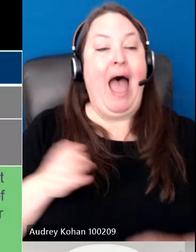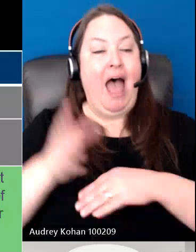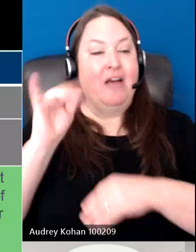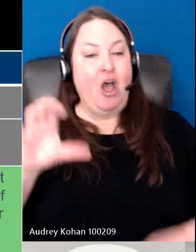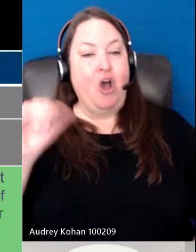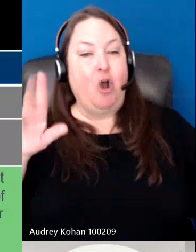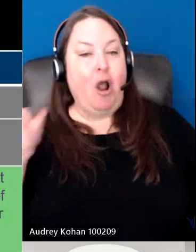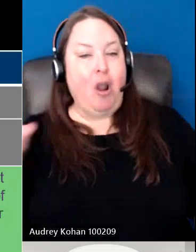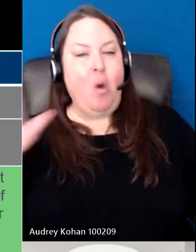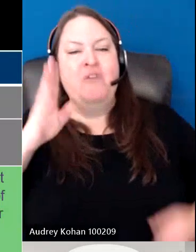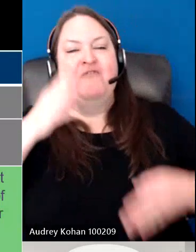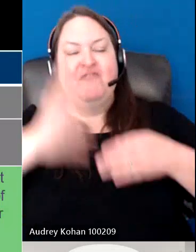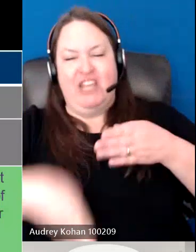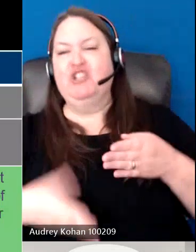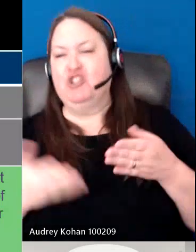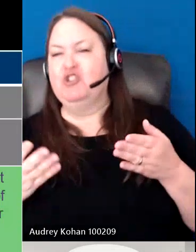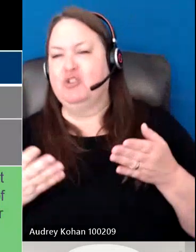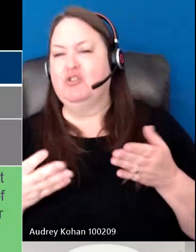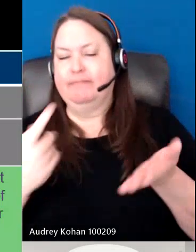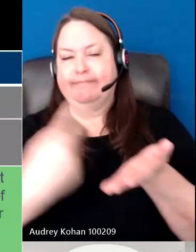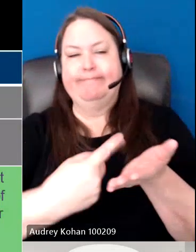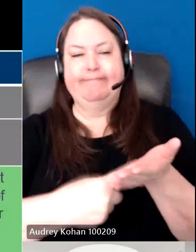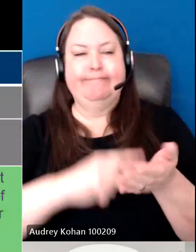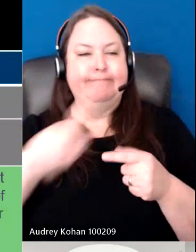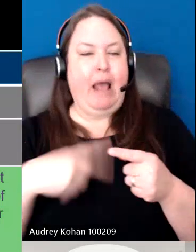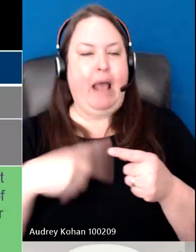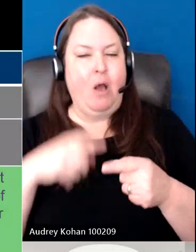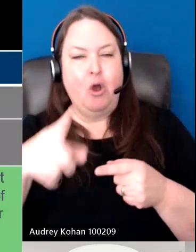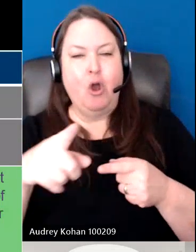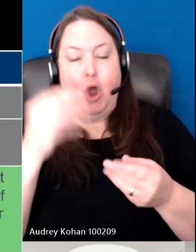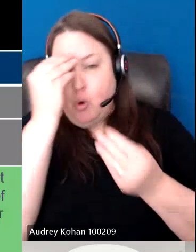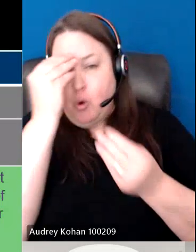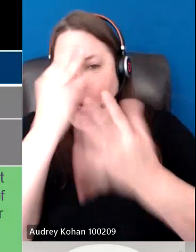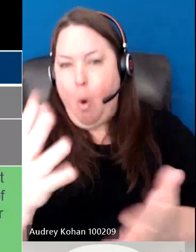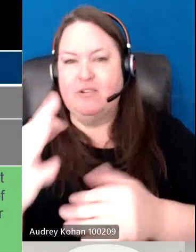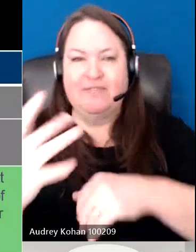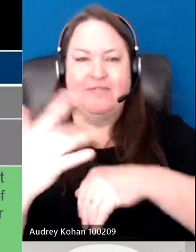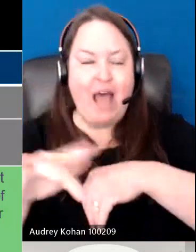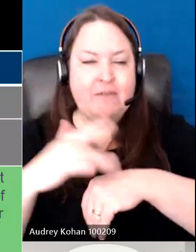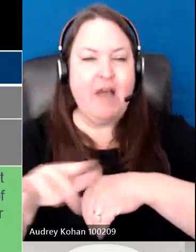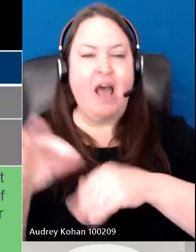uh finish the session talking about the notices of availability of language assistant services